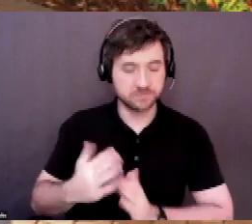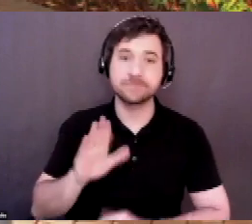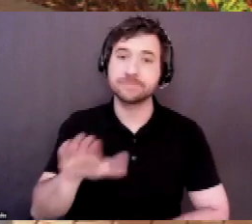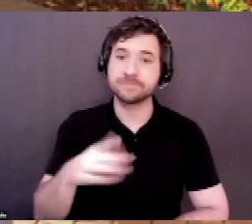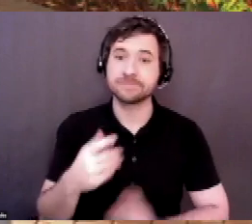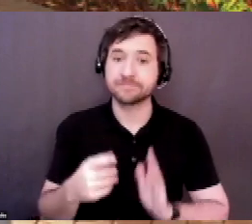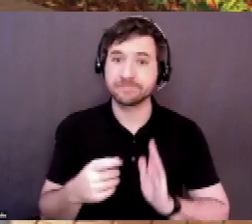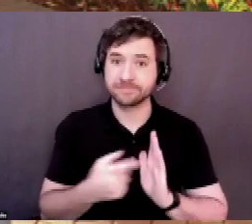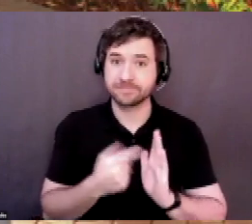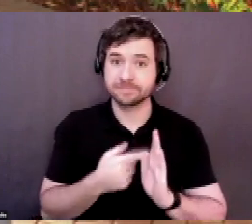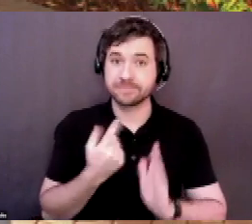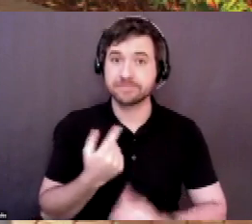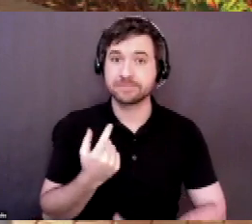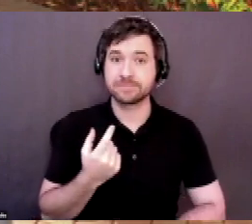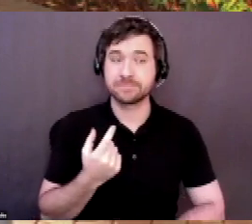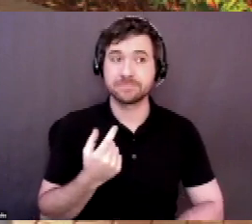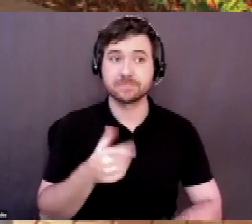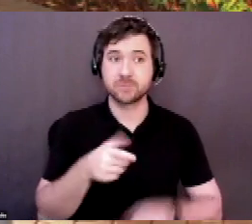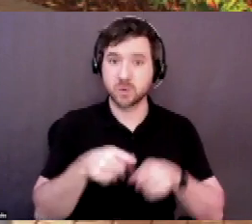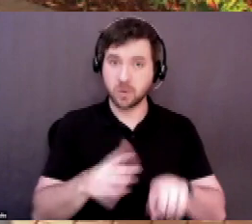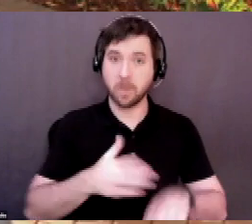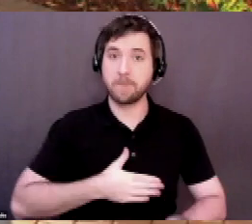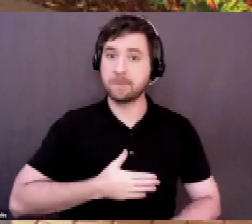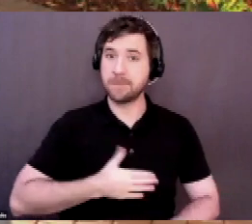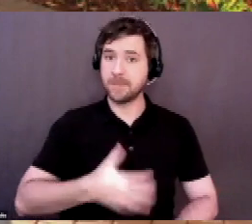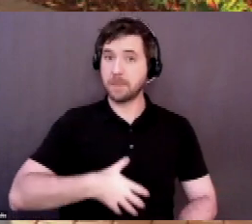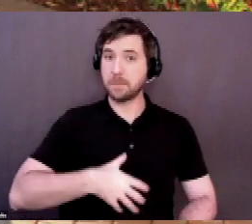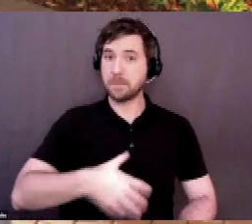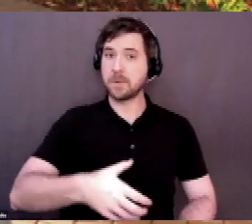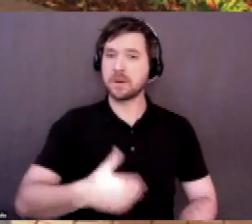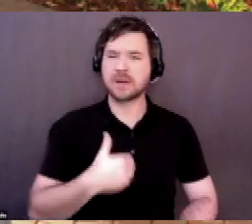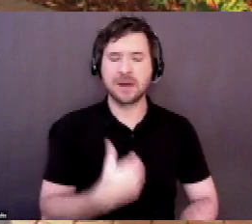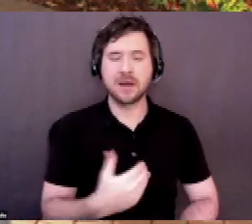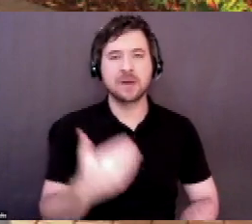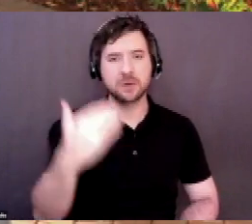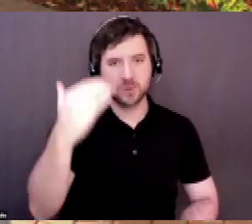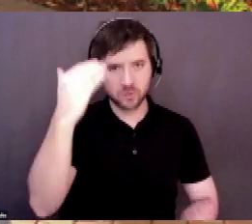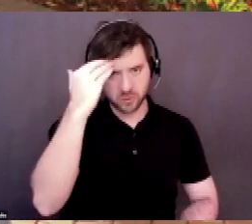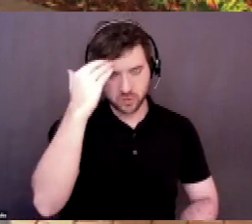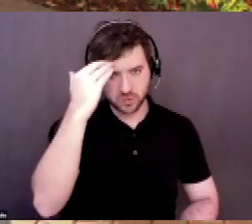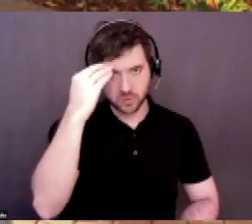my pregnancy where I knew the only reason,